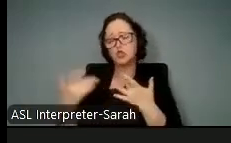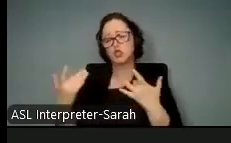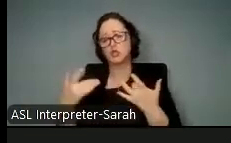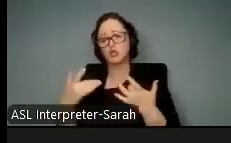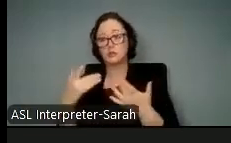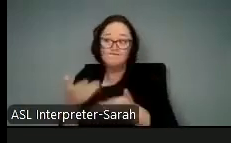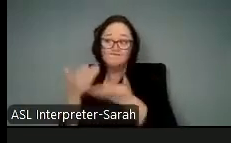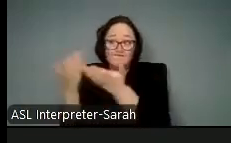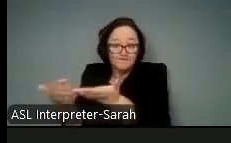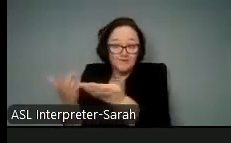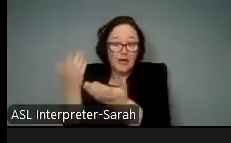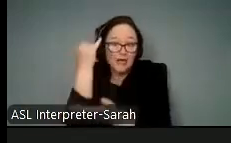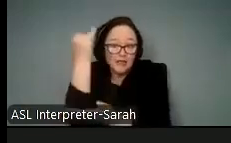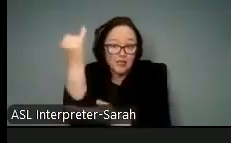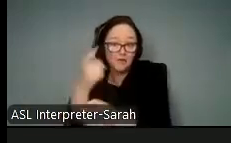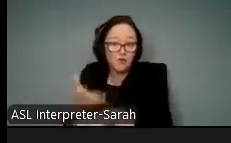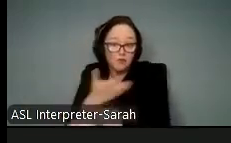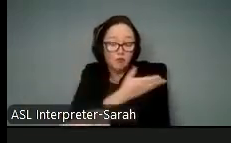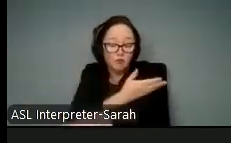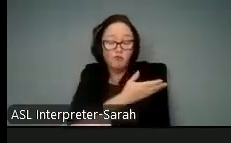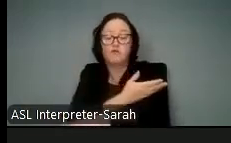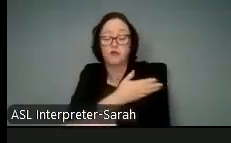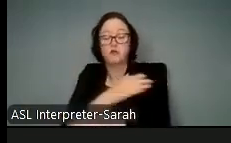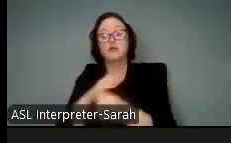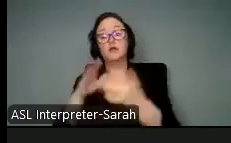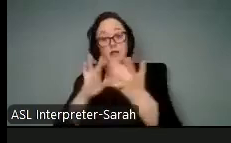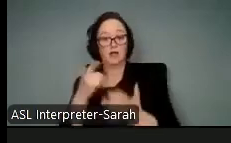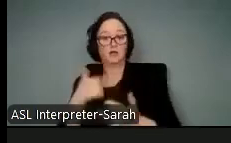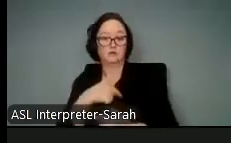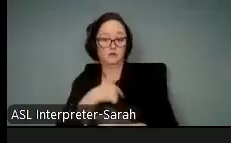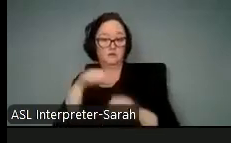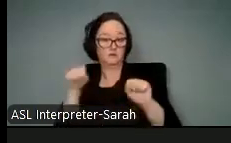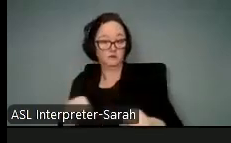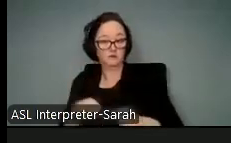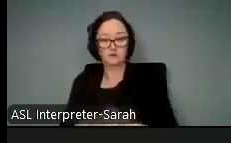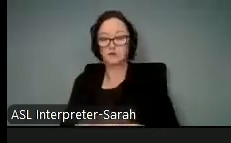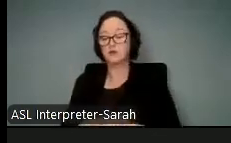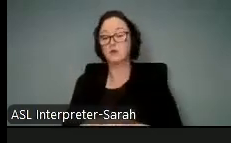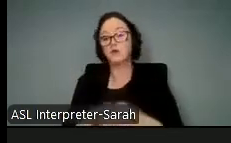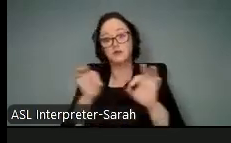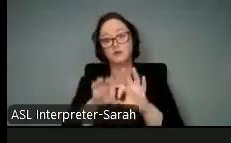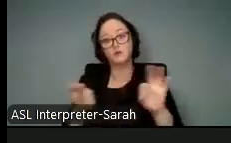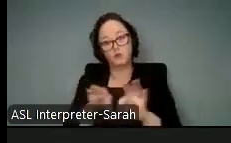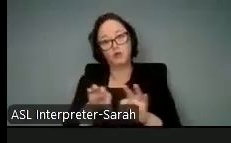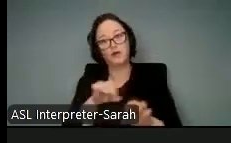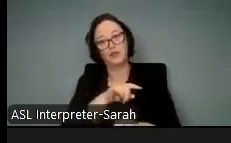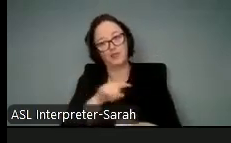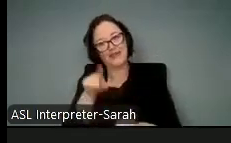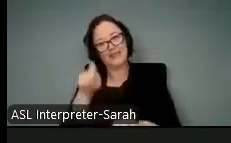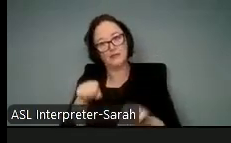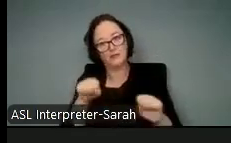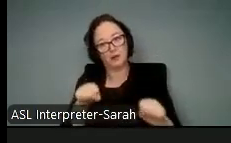and the community's needs are what we need to meet. So we want to make sure they have a way of talking to us and telling us what their needs are,